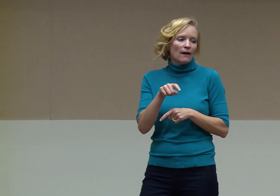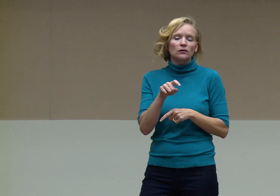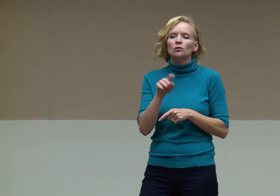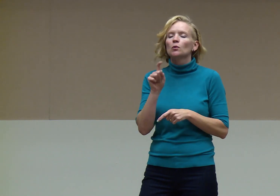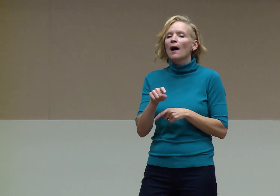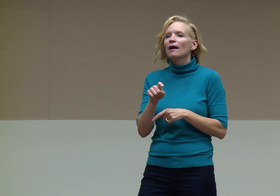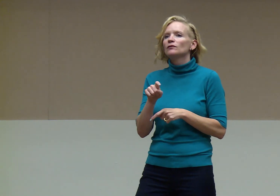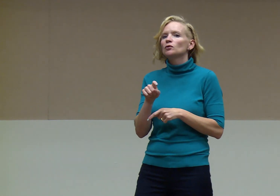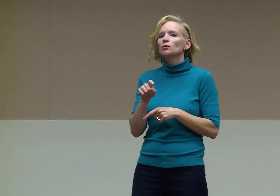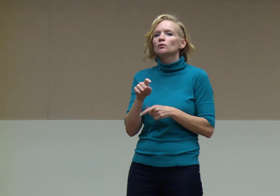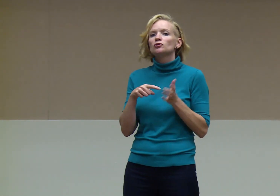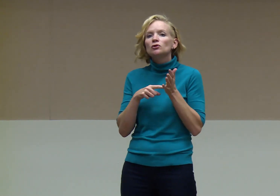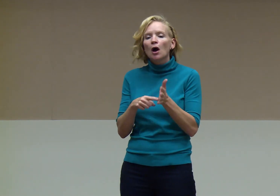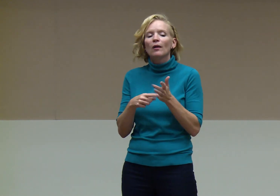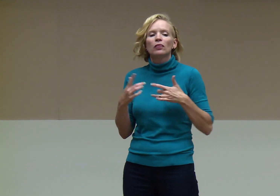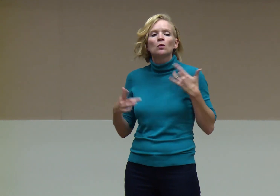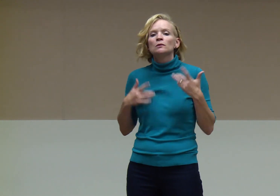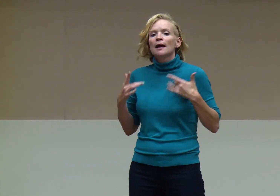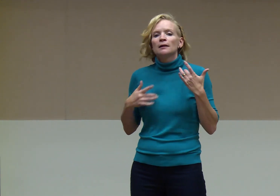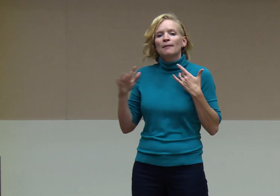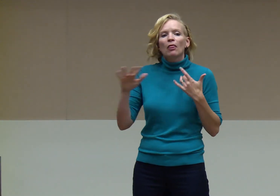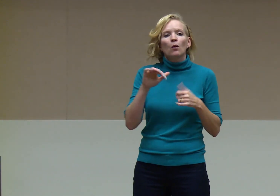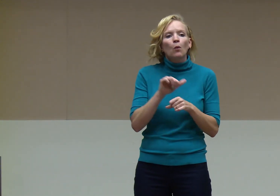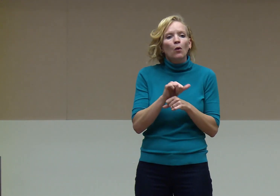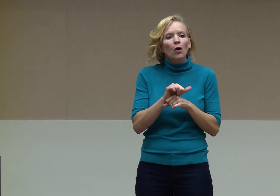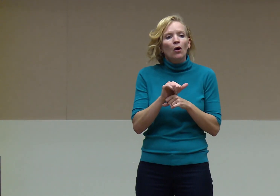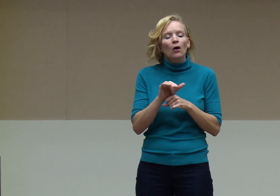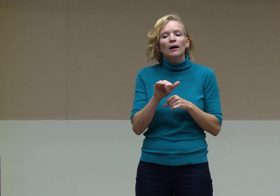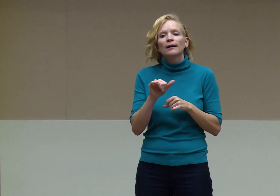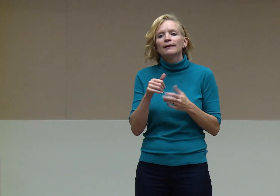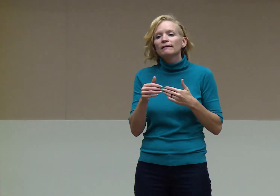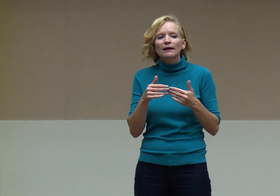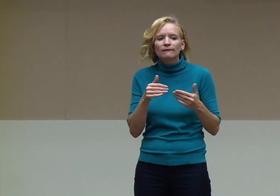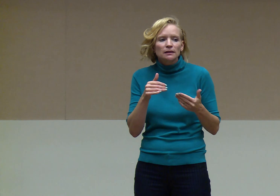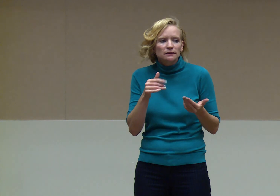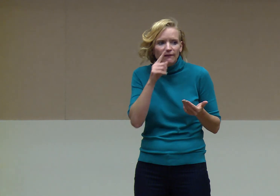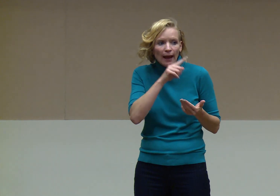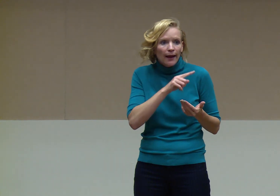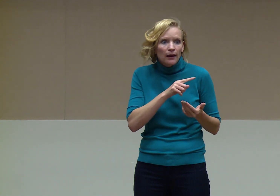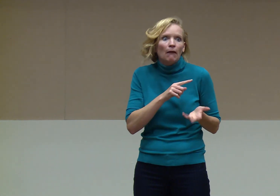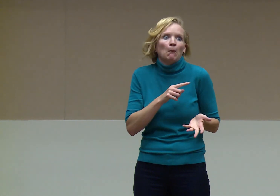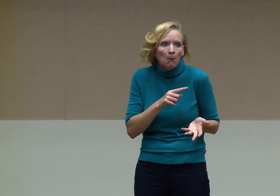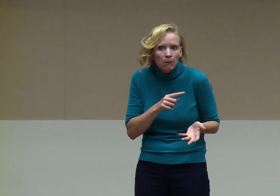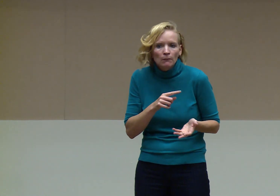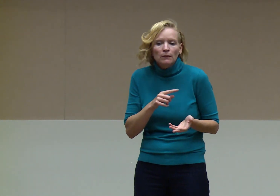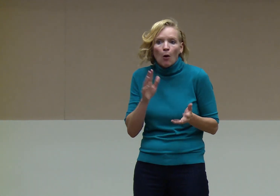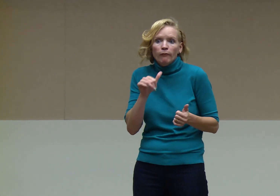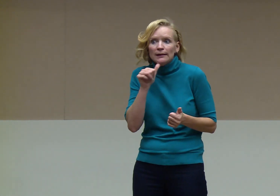You need to exhibit that kind of enthusiasm for their work. I don't care if you fake it. You have to show it.